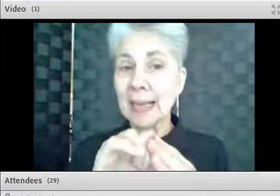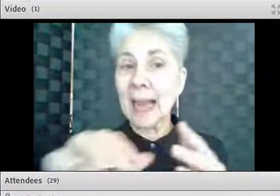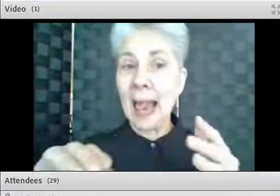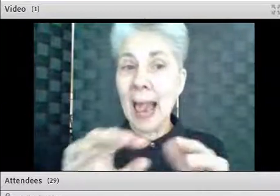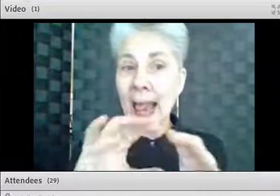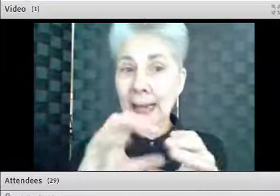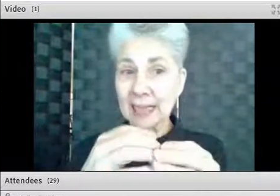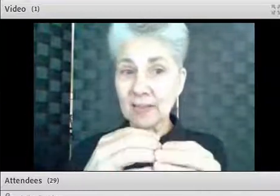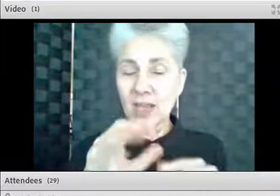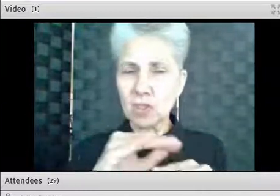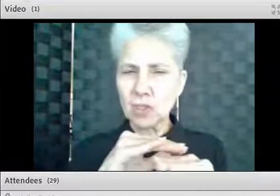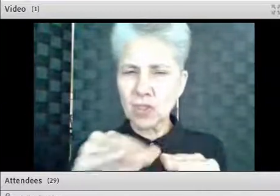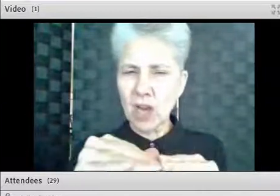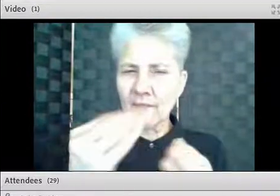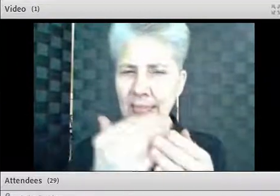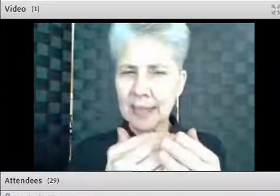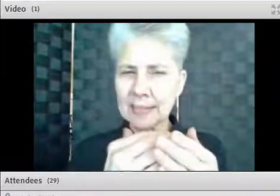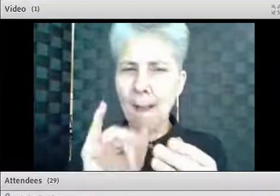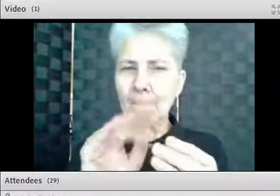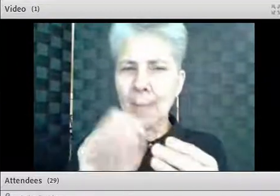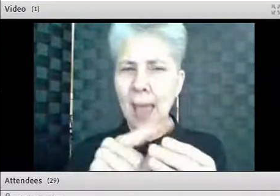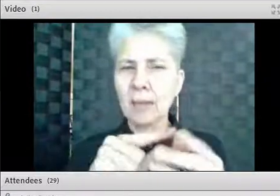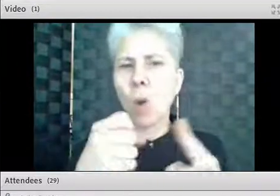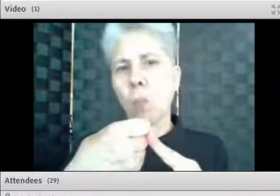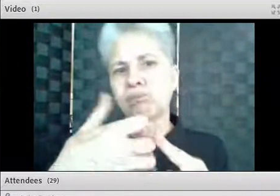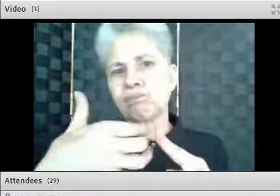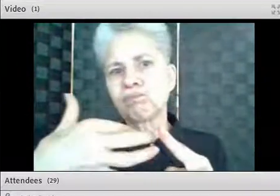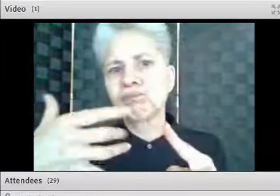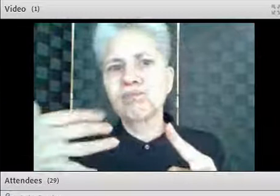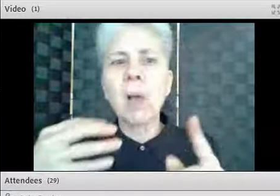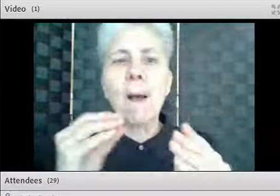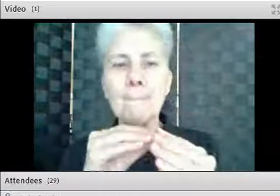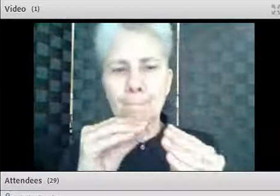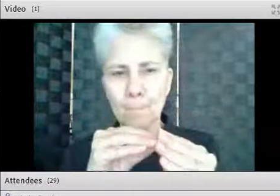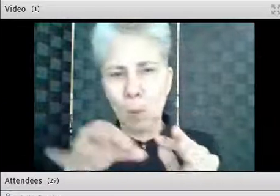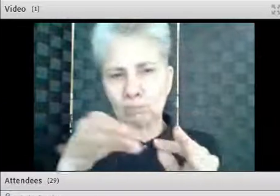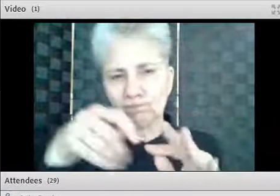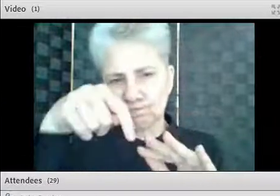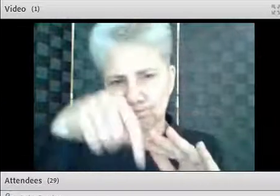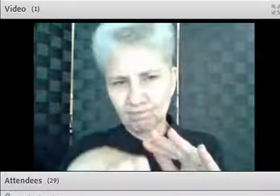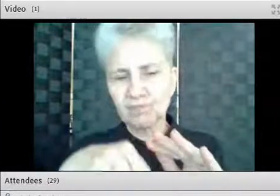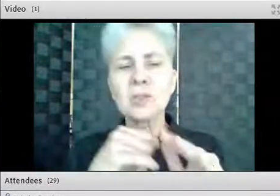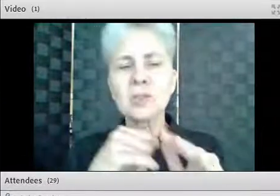you'll see what all they mean, okay? So oftentimes you see them used to differentiate